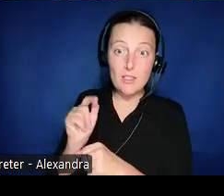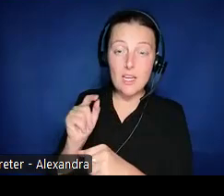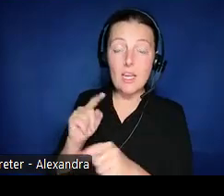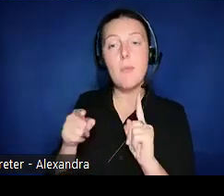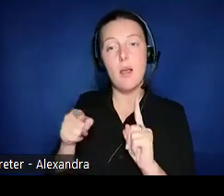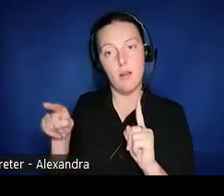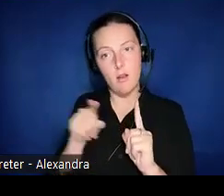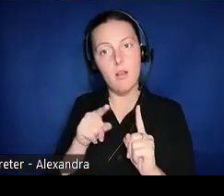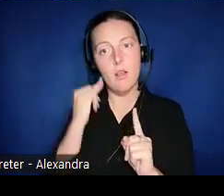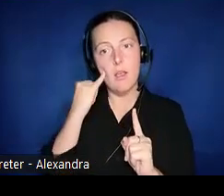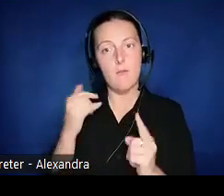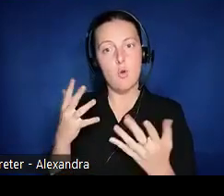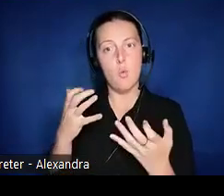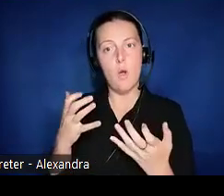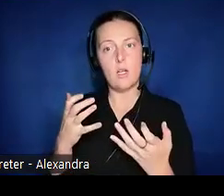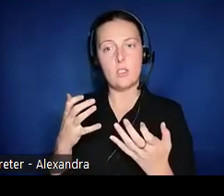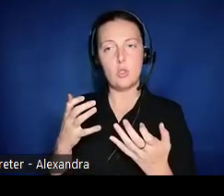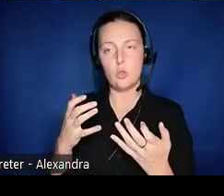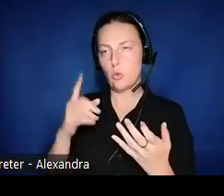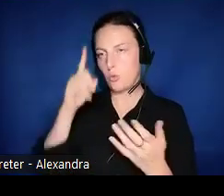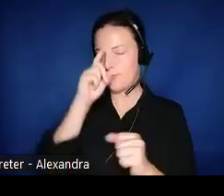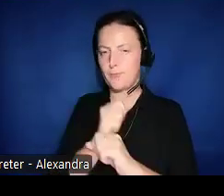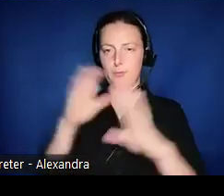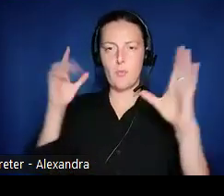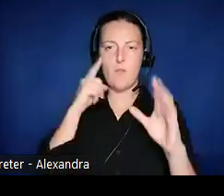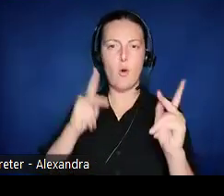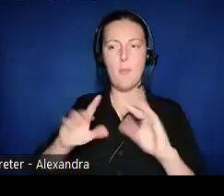what the mean is in a population, which is usually your goal, I have a sample of